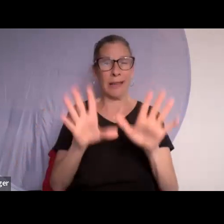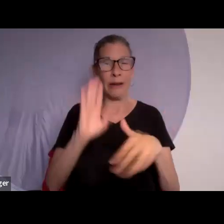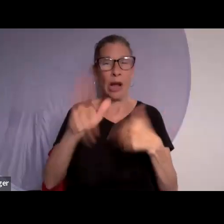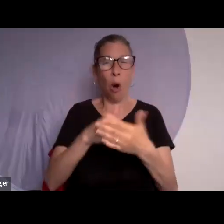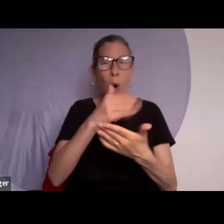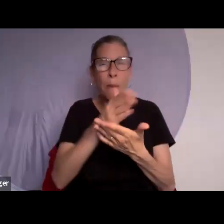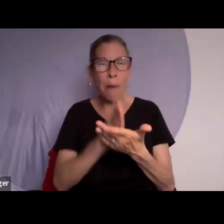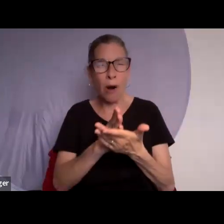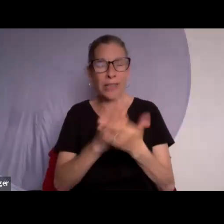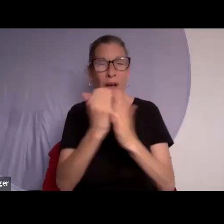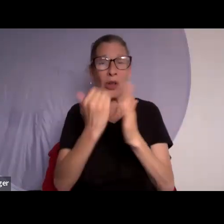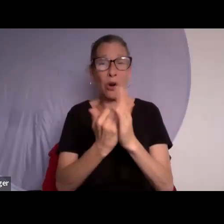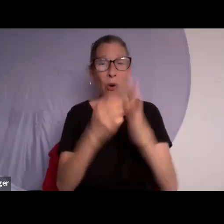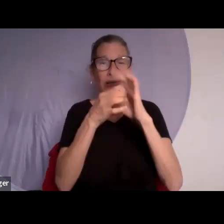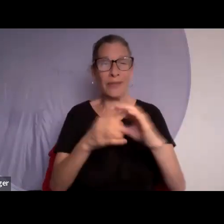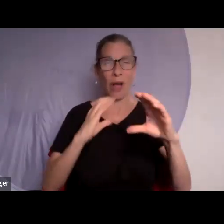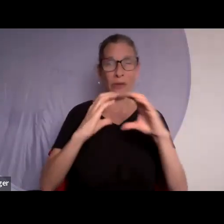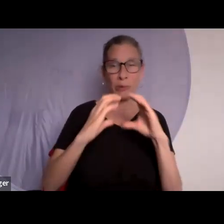involves communicating with the student or providing the student